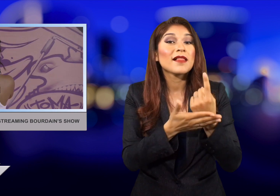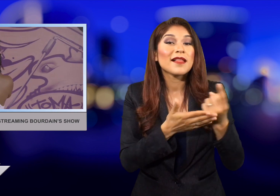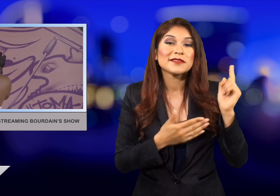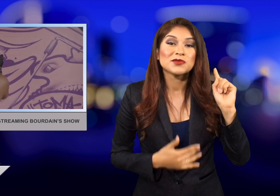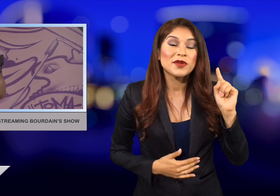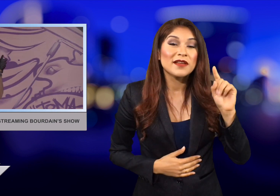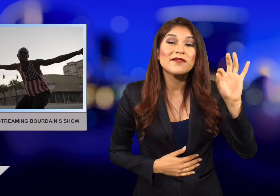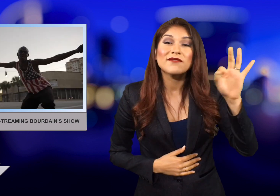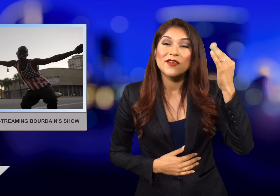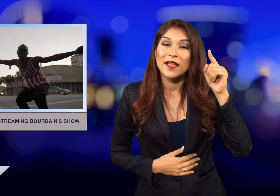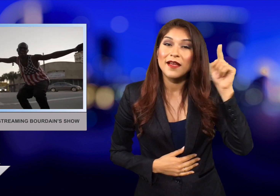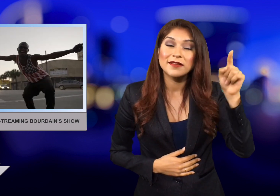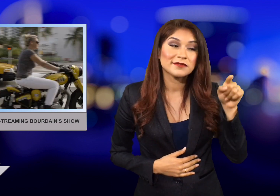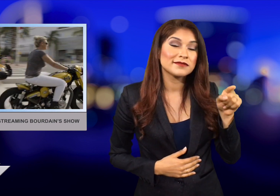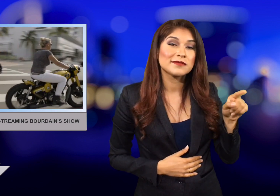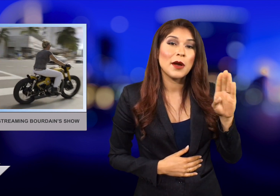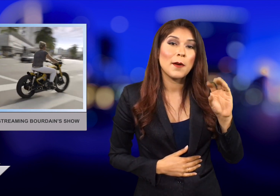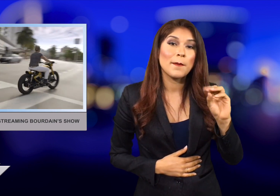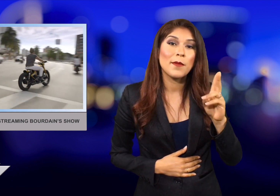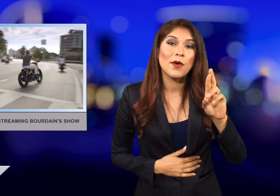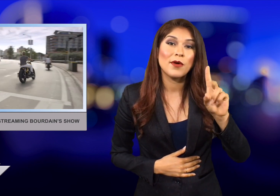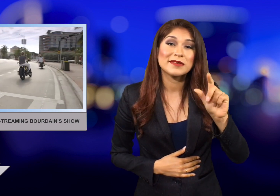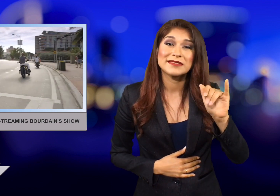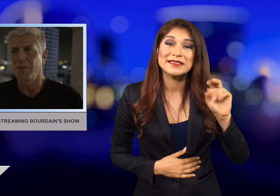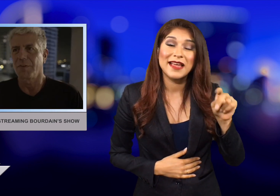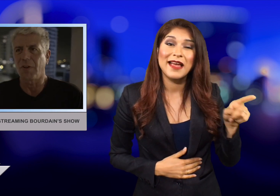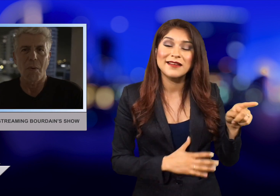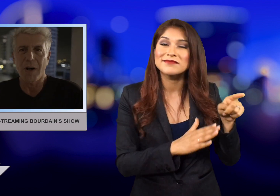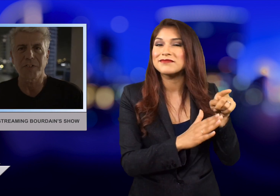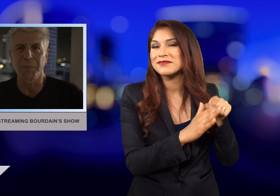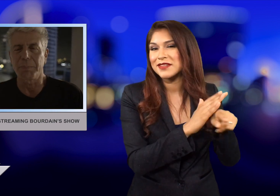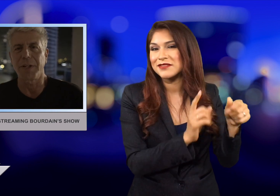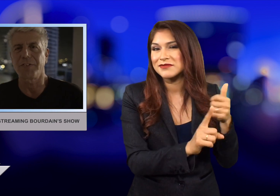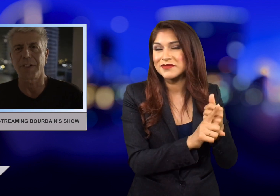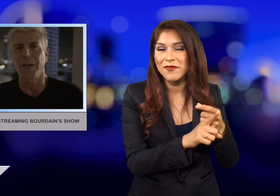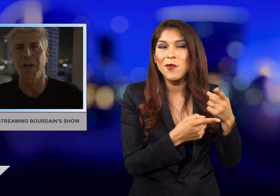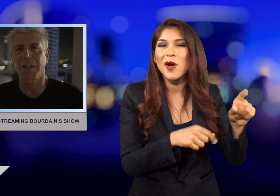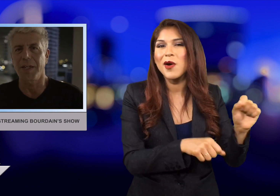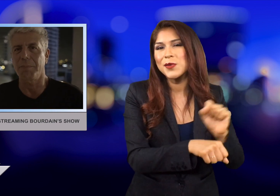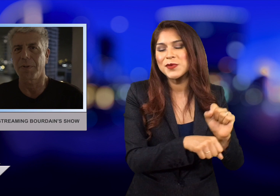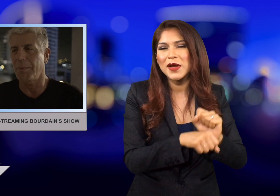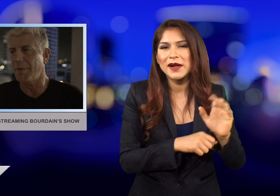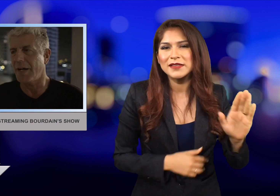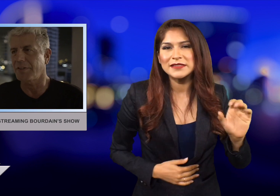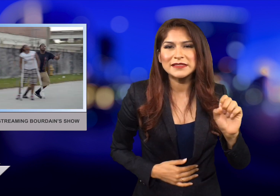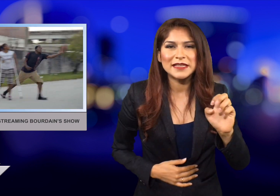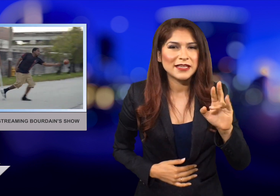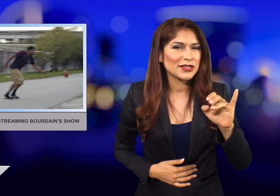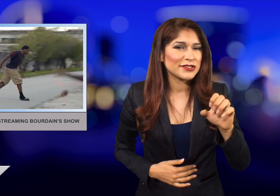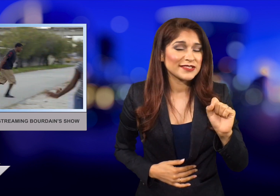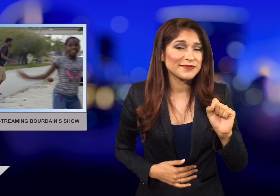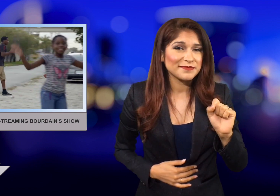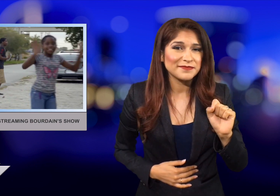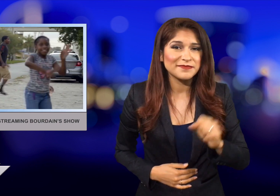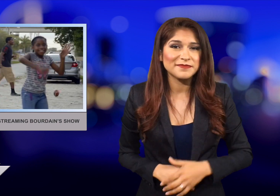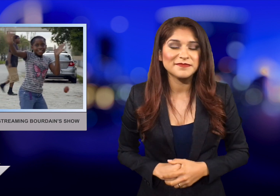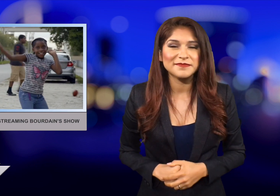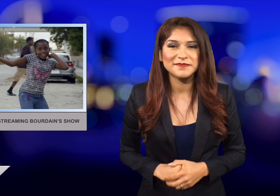Bourdain took his own life last week in France while working on his series.